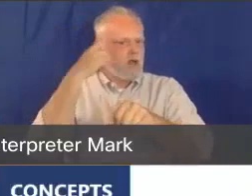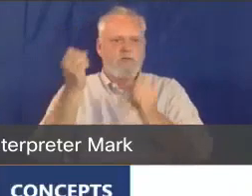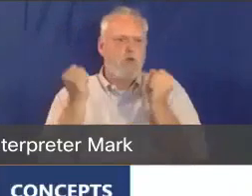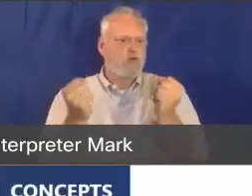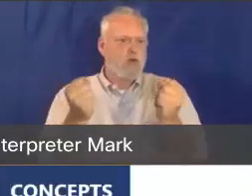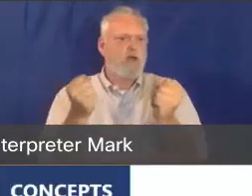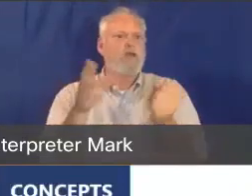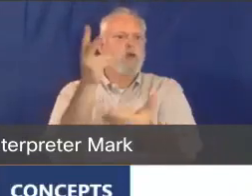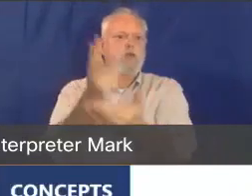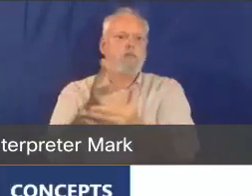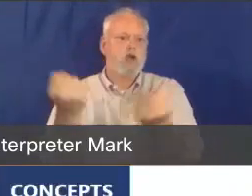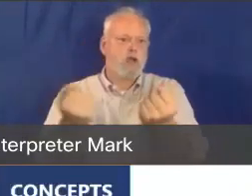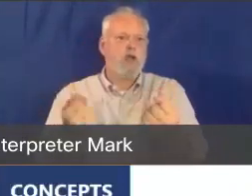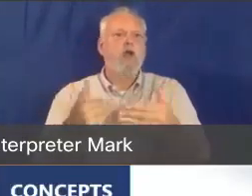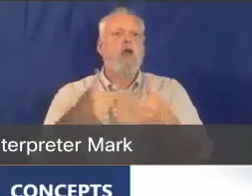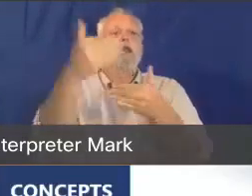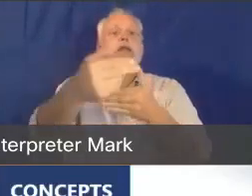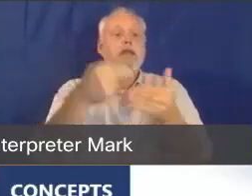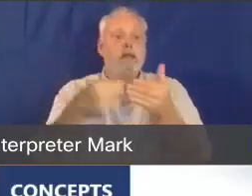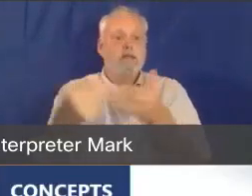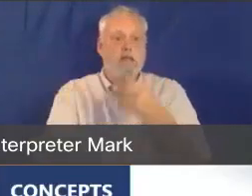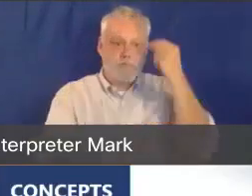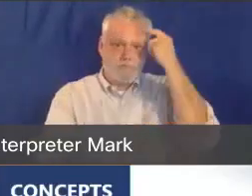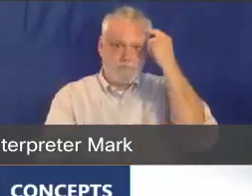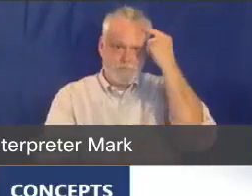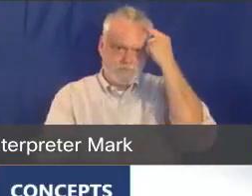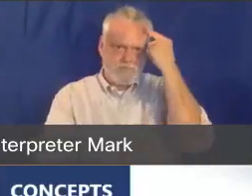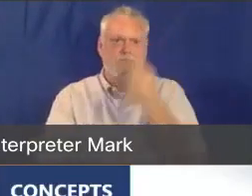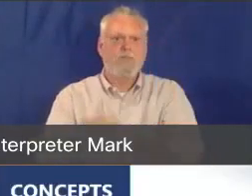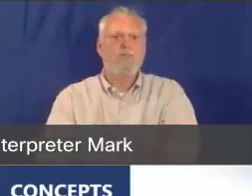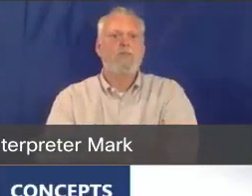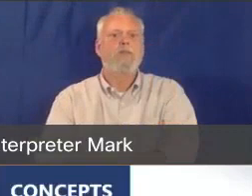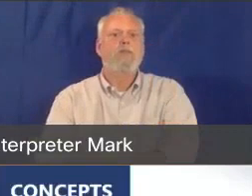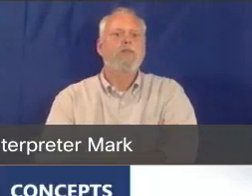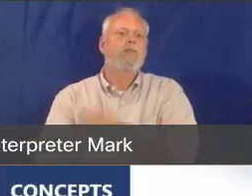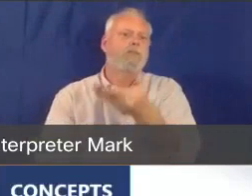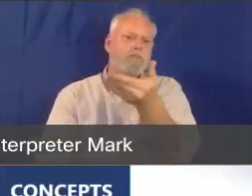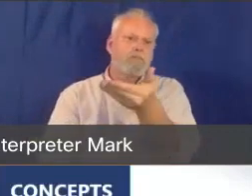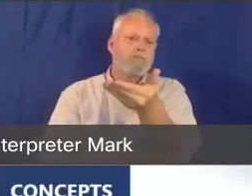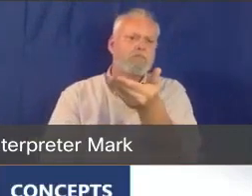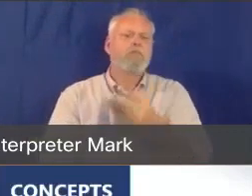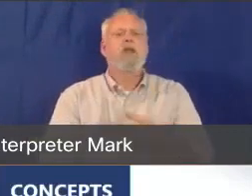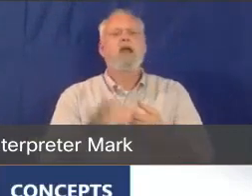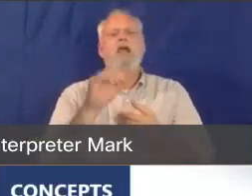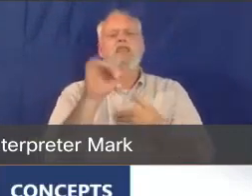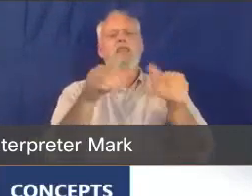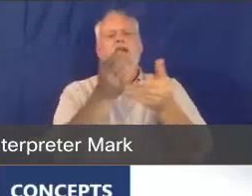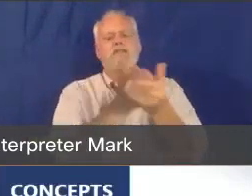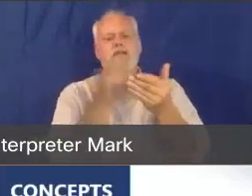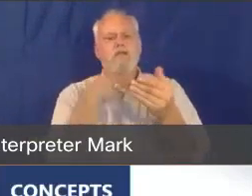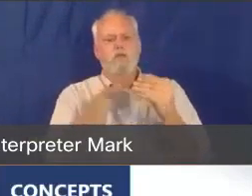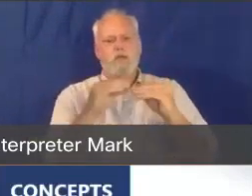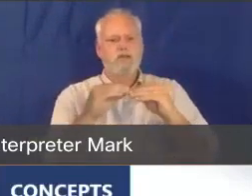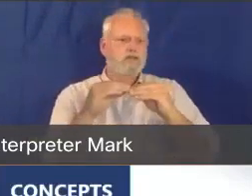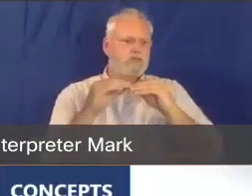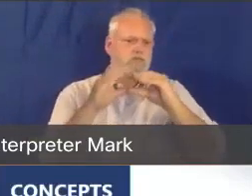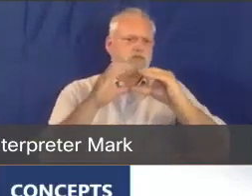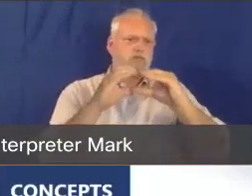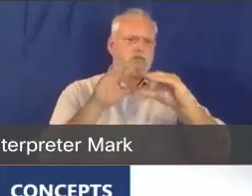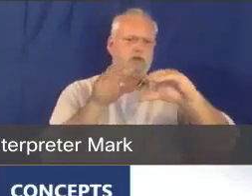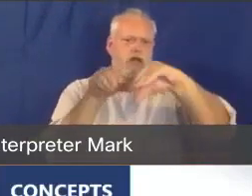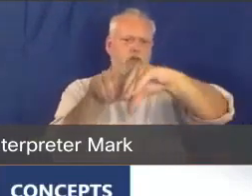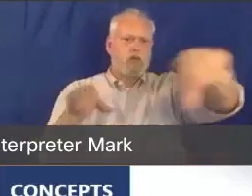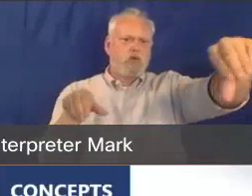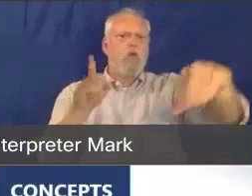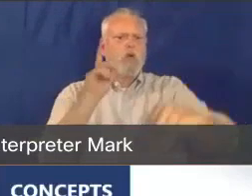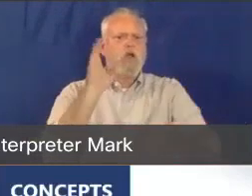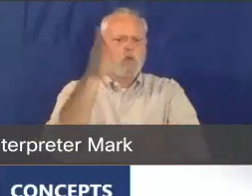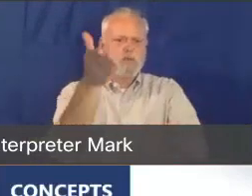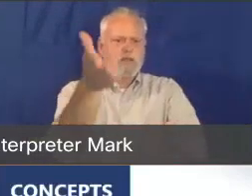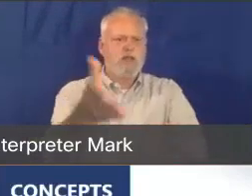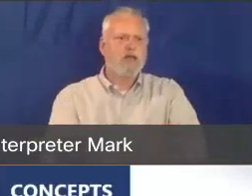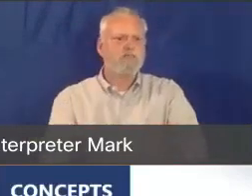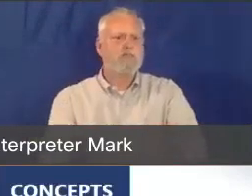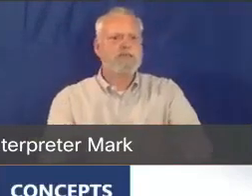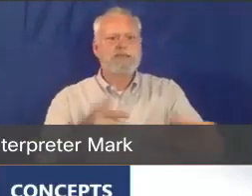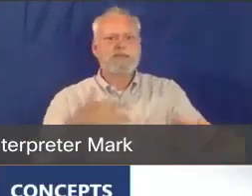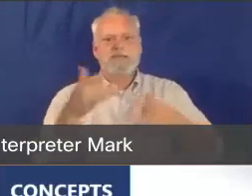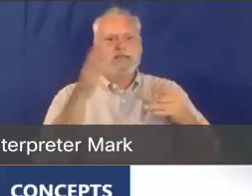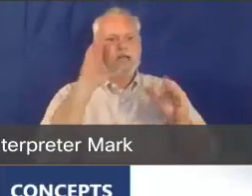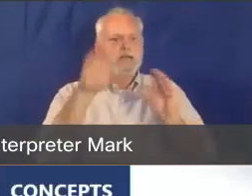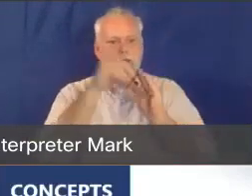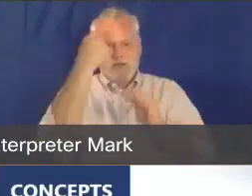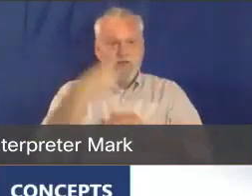So, go to the next slide can kind of take a look taking that section that we just built up together and we placed it down where it's going to be. So, this is a pretty exciting picture for me. I hope it is for you as well.